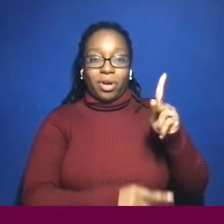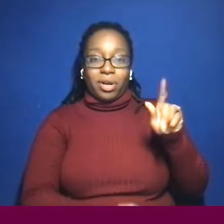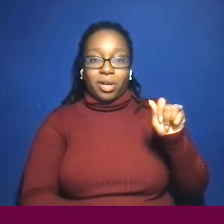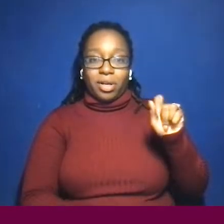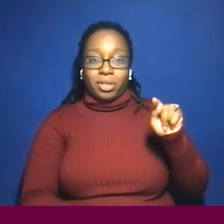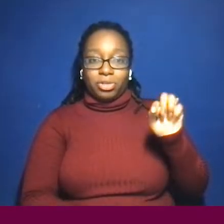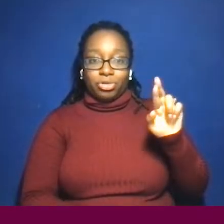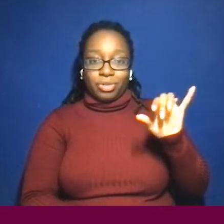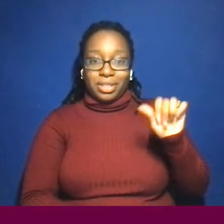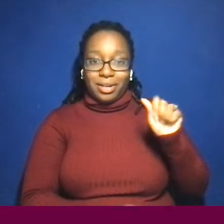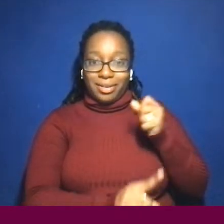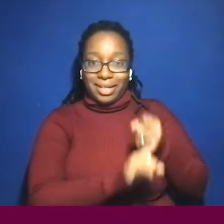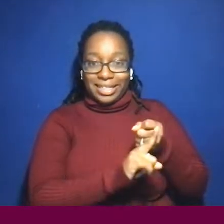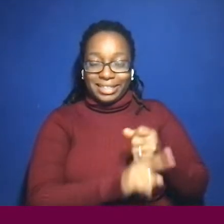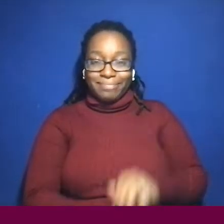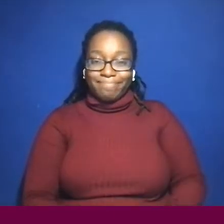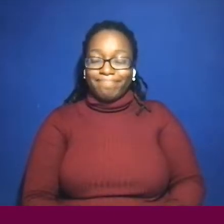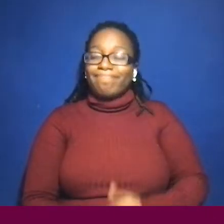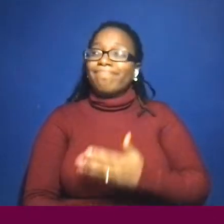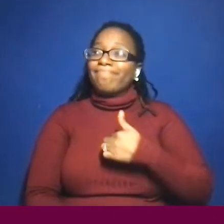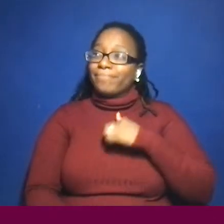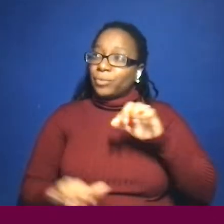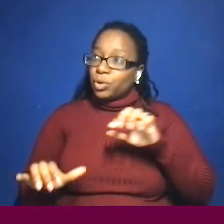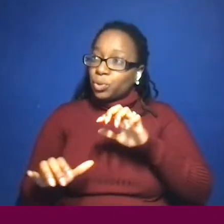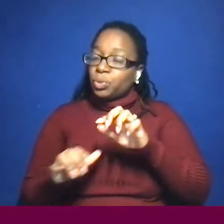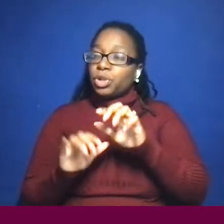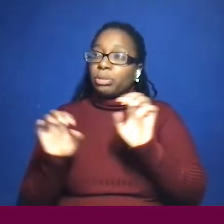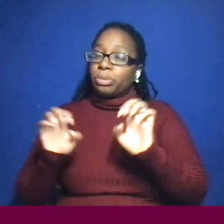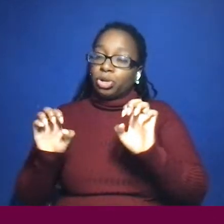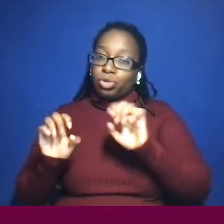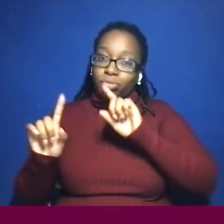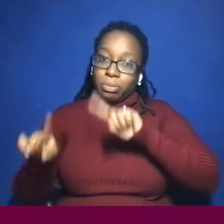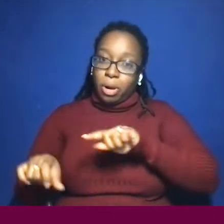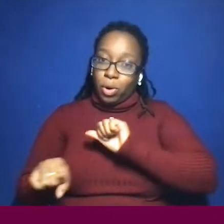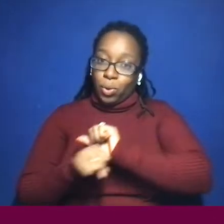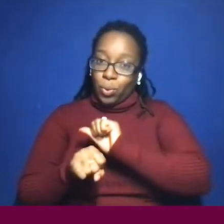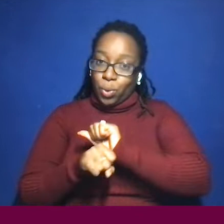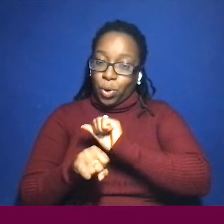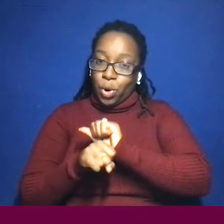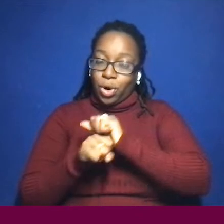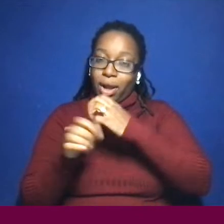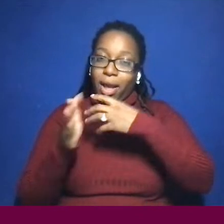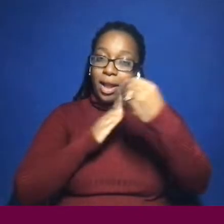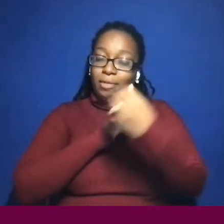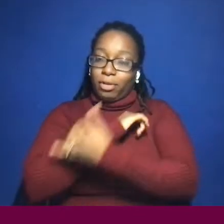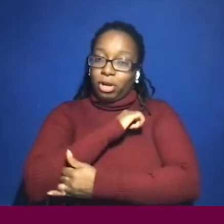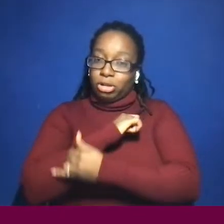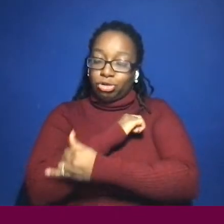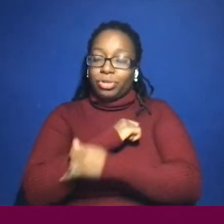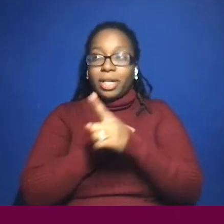response work overseas in these, what were at that time called complex humanitarian emergencies,